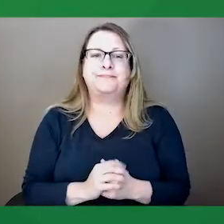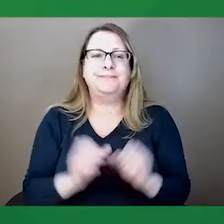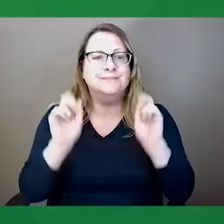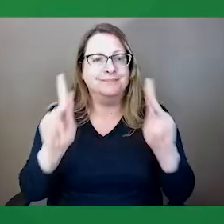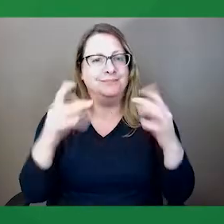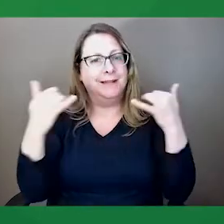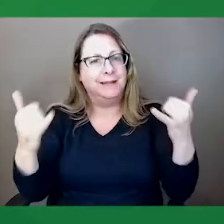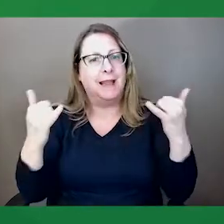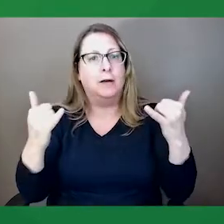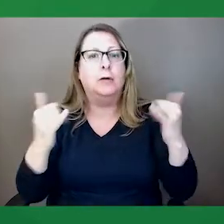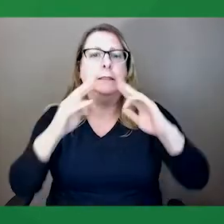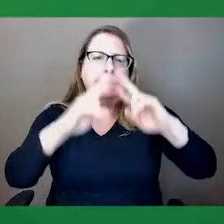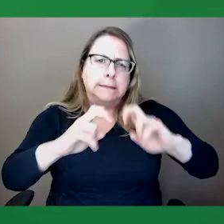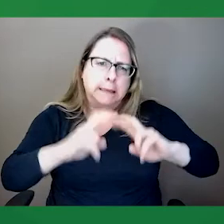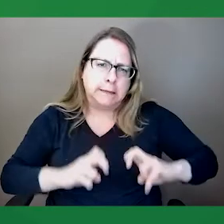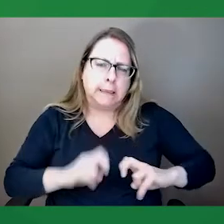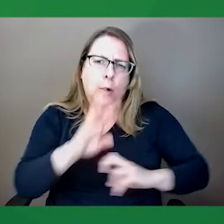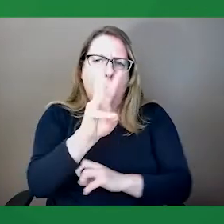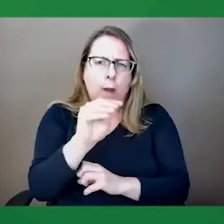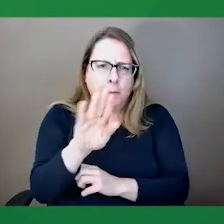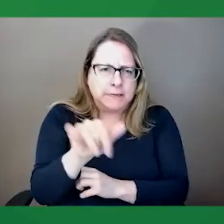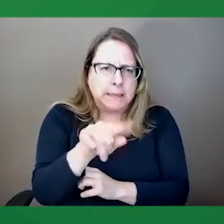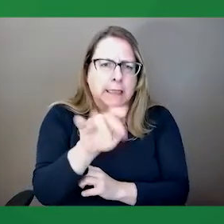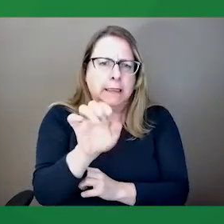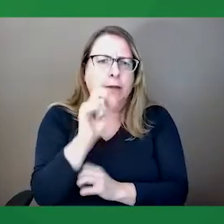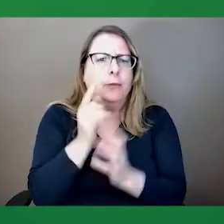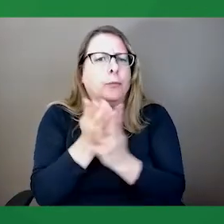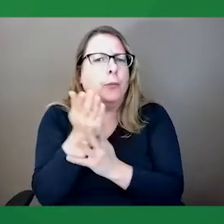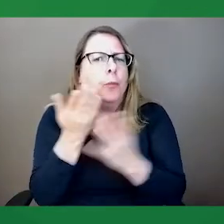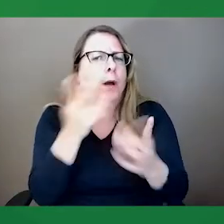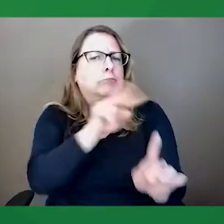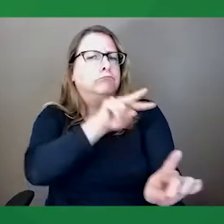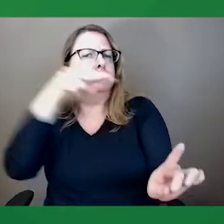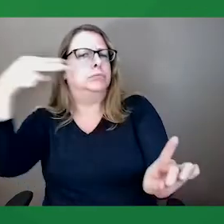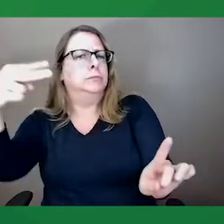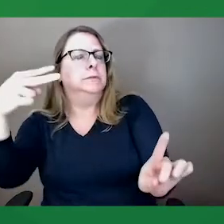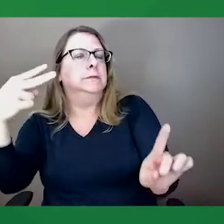So going back to what we're here today, dissecting websites through the lens of accessibility.